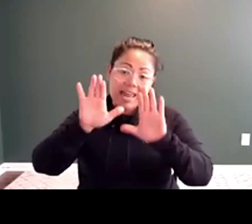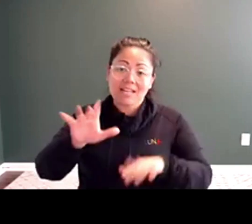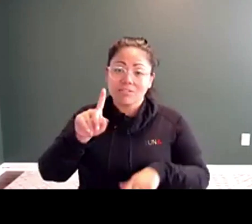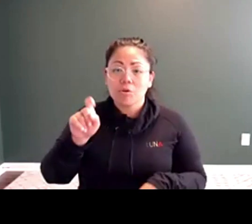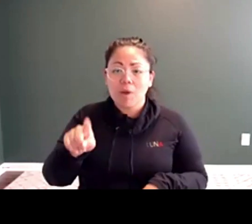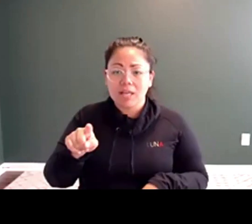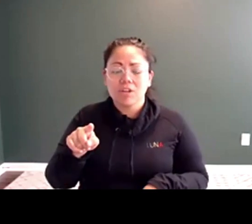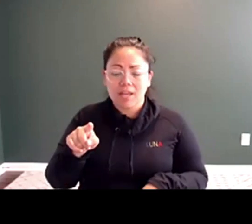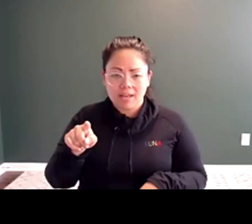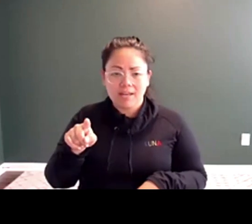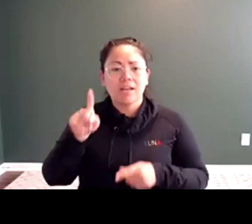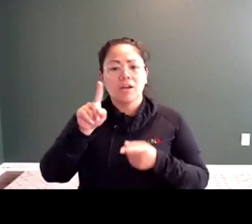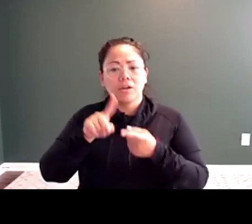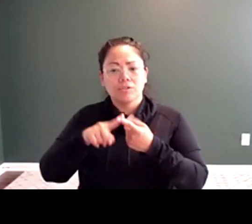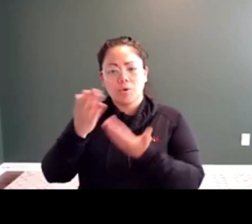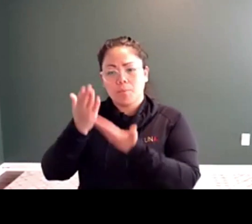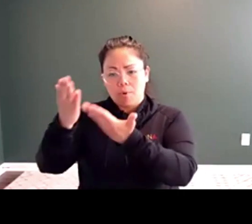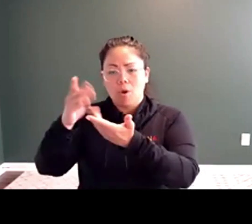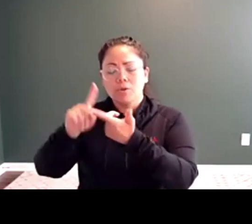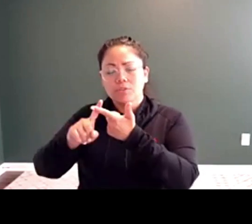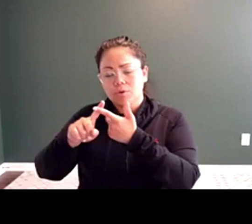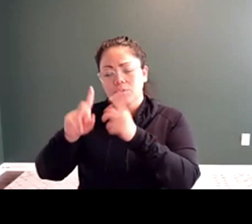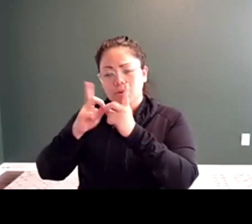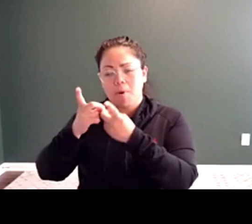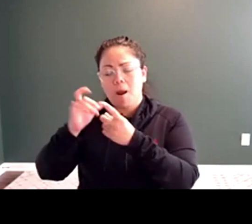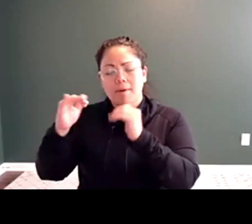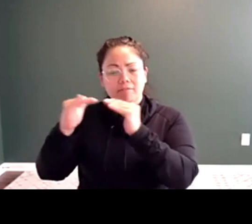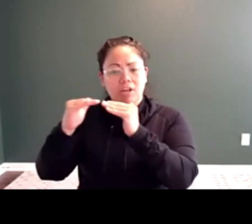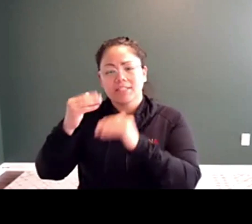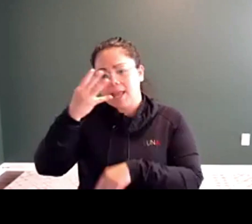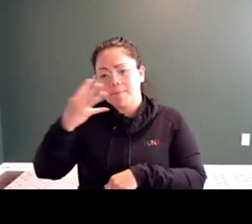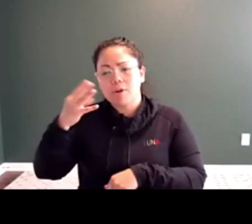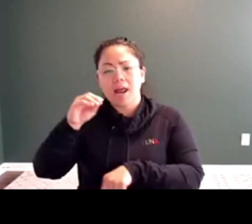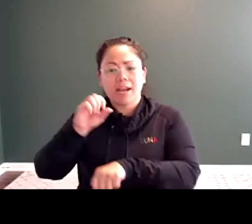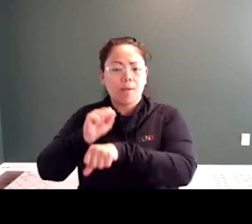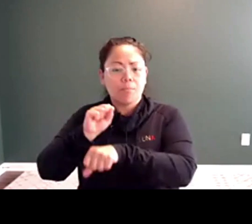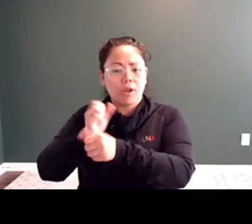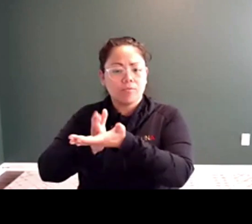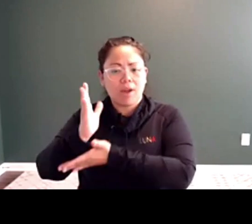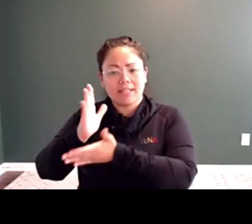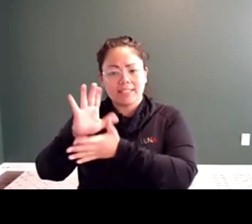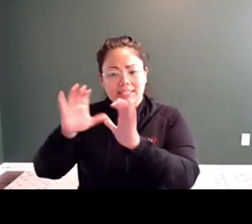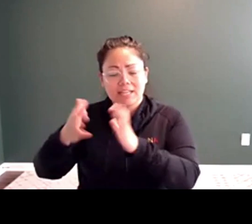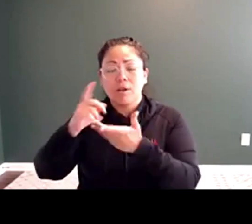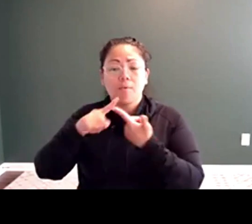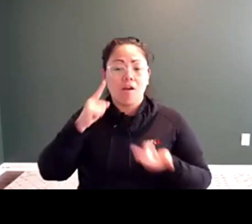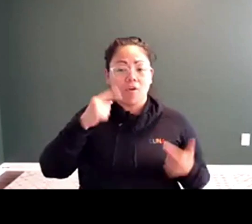to Department of Justice Civil Rights Immigrant and Employee Rights section. But for the EEOC, we are not looking